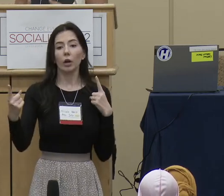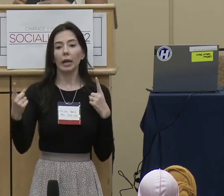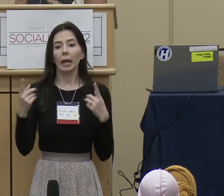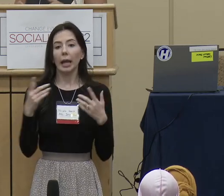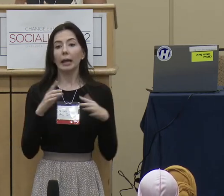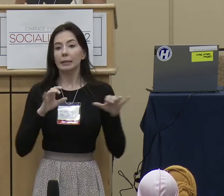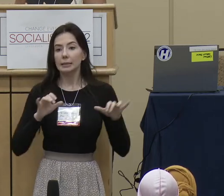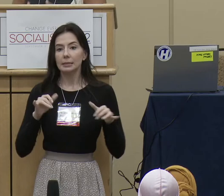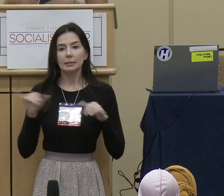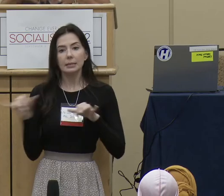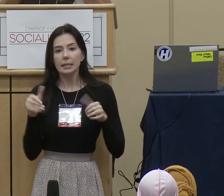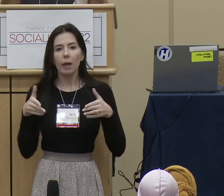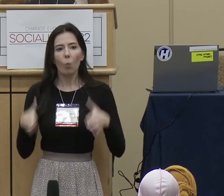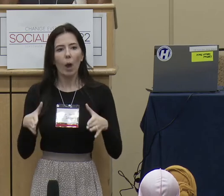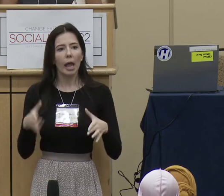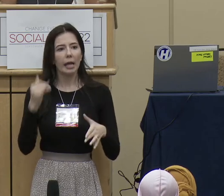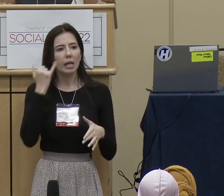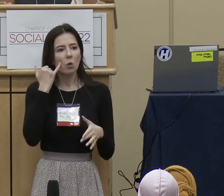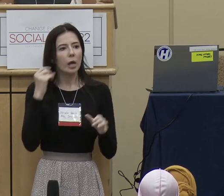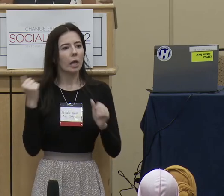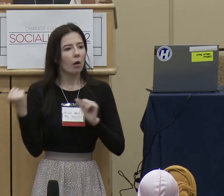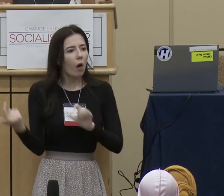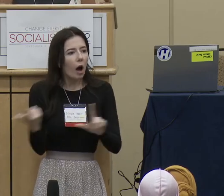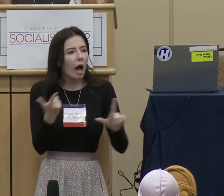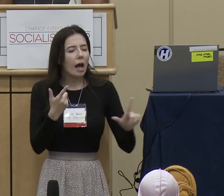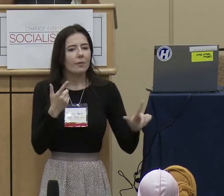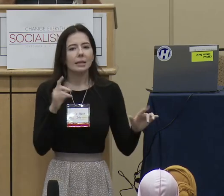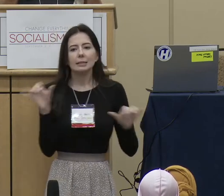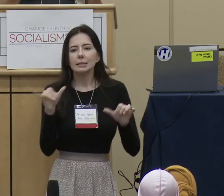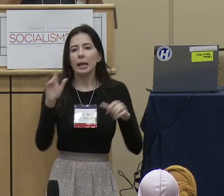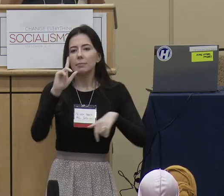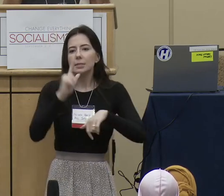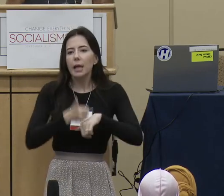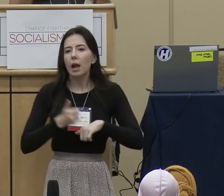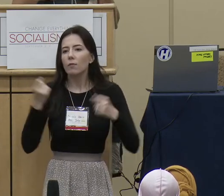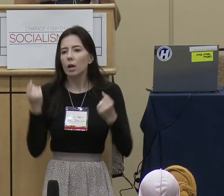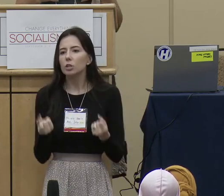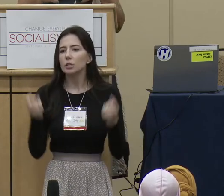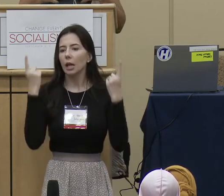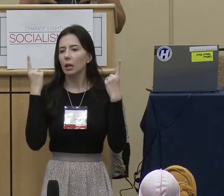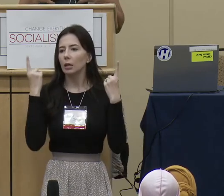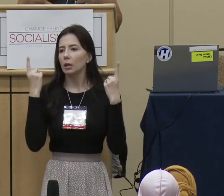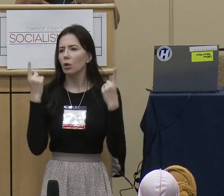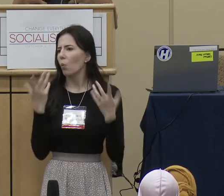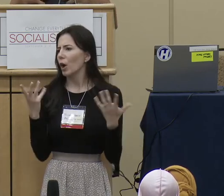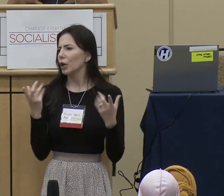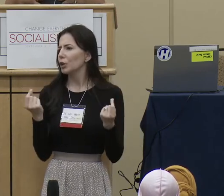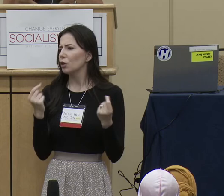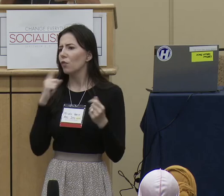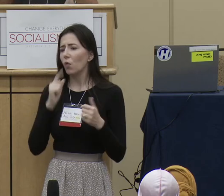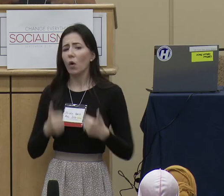But we can only disagree in a principled way if we come from a grounded set of understanding . And we have to be willing to